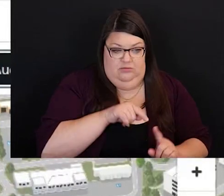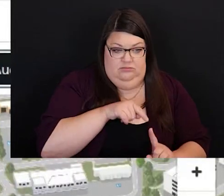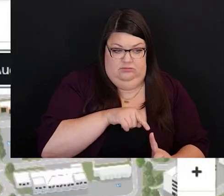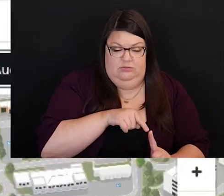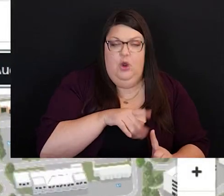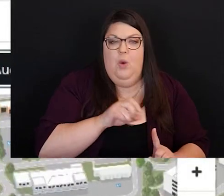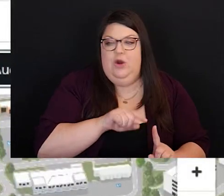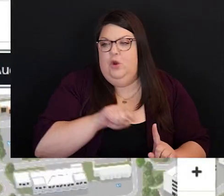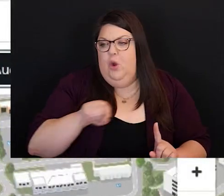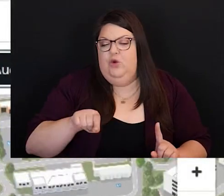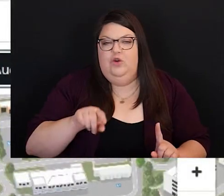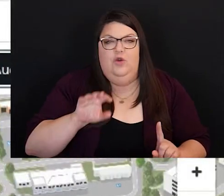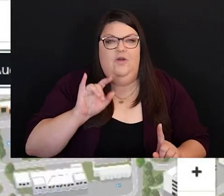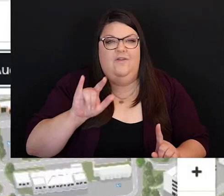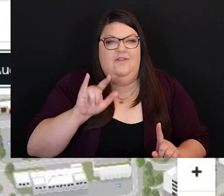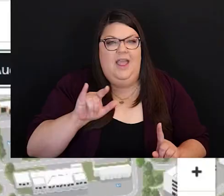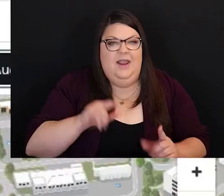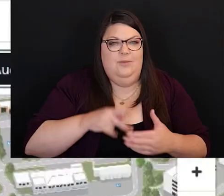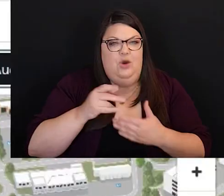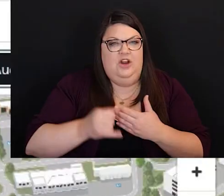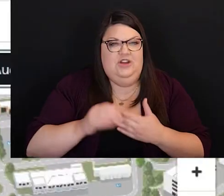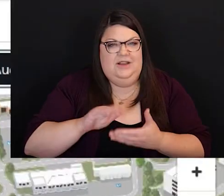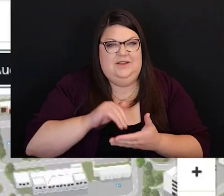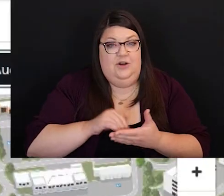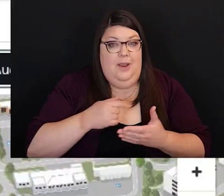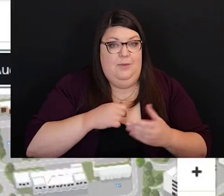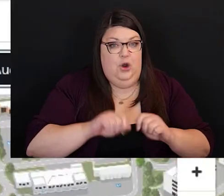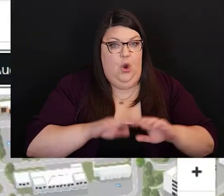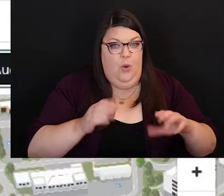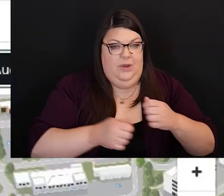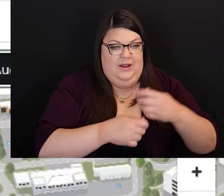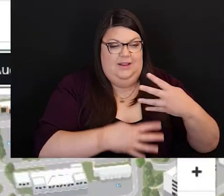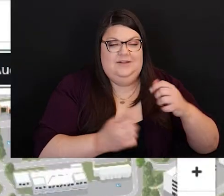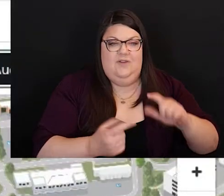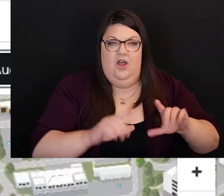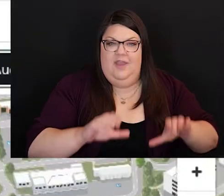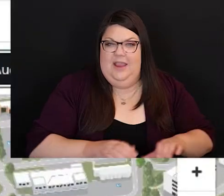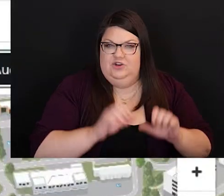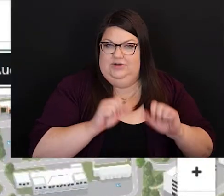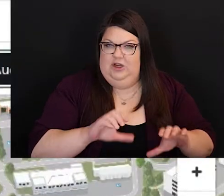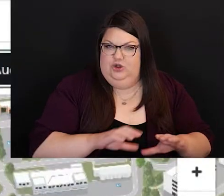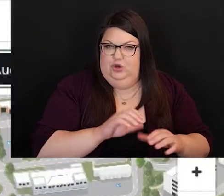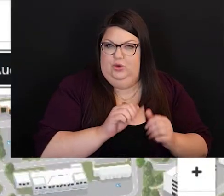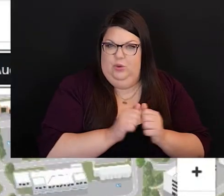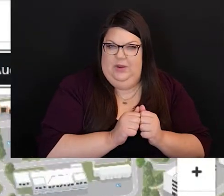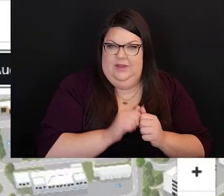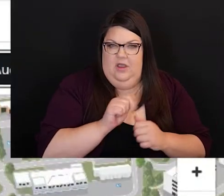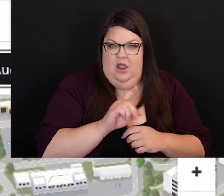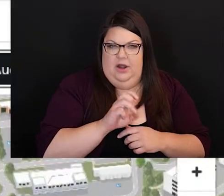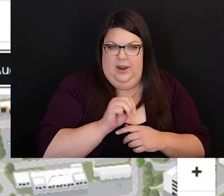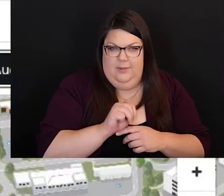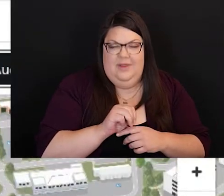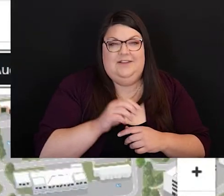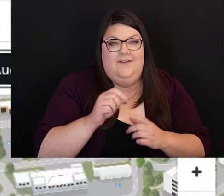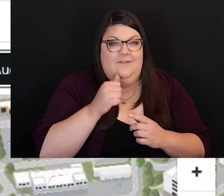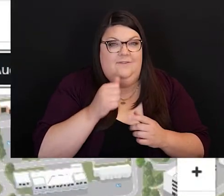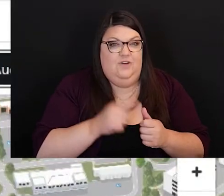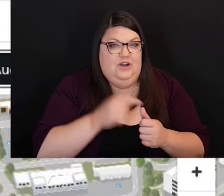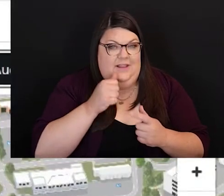to the Flight Projects Center. I'm going to open a list of all the actions you can do in Audiom that's first-letter navigable, by pressing